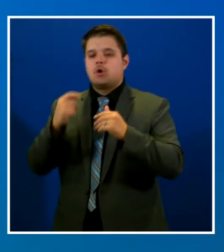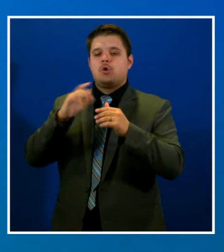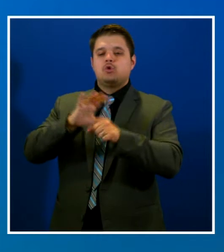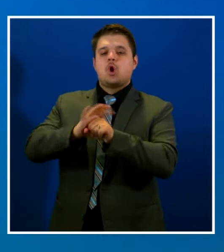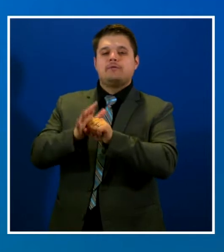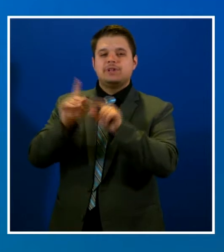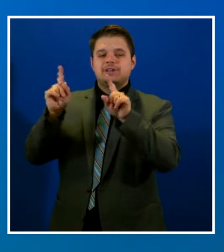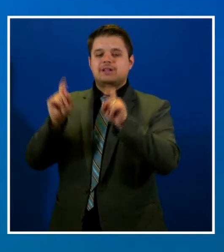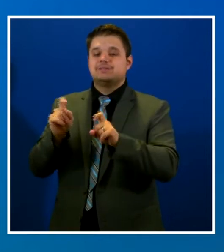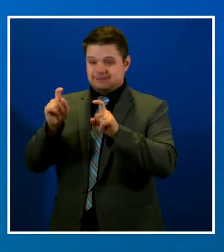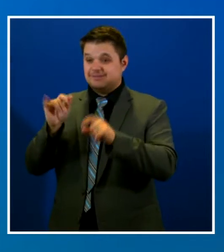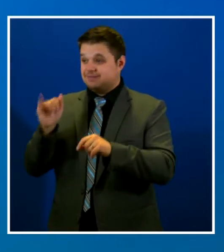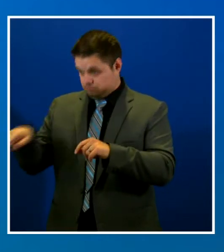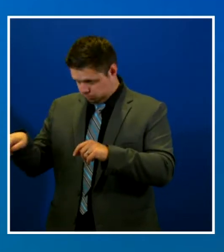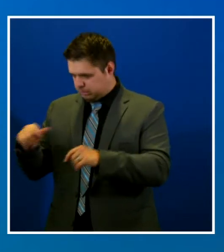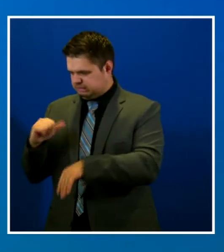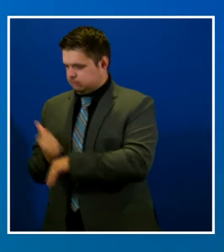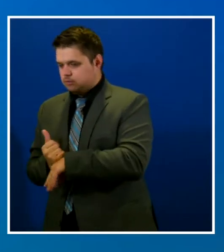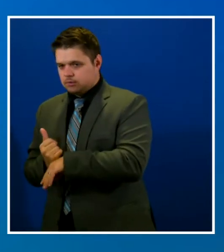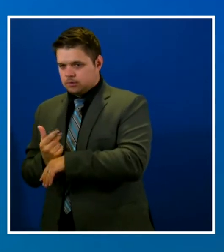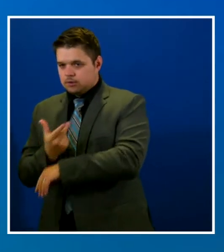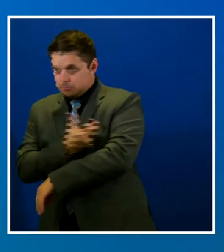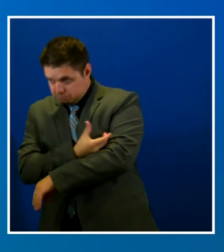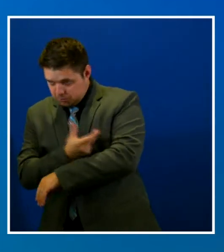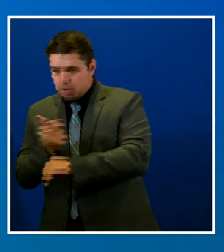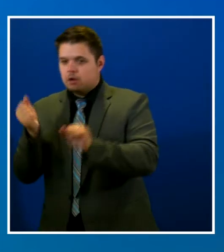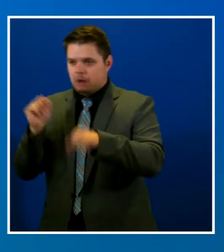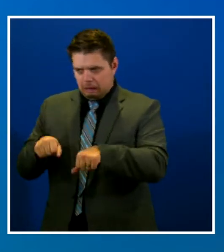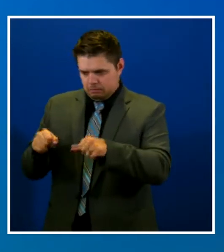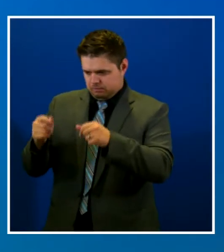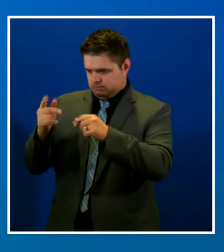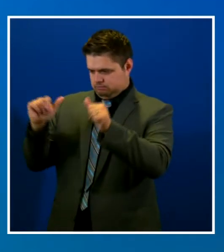also continue to operate at Tower Mall. The layout has been